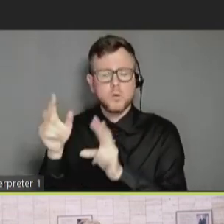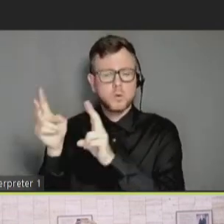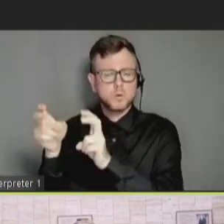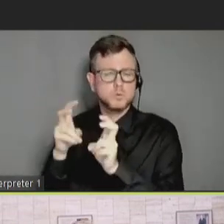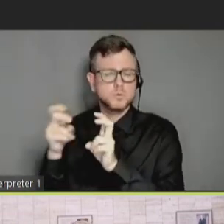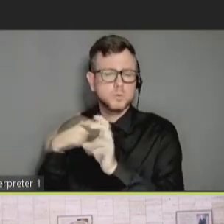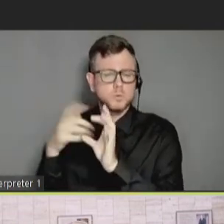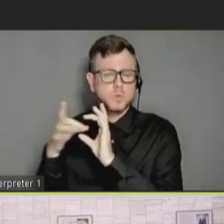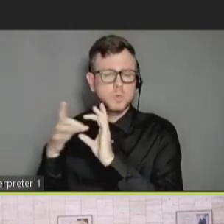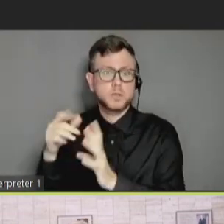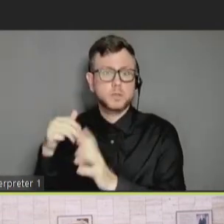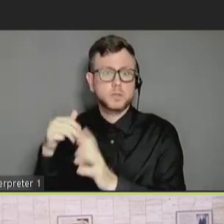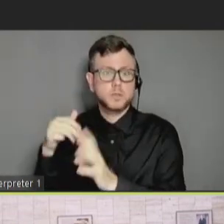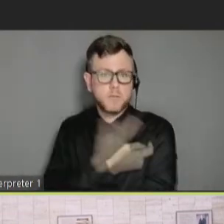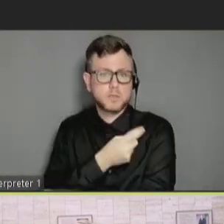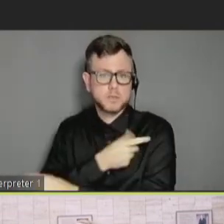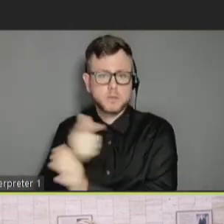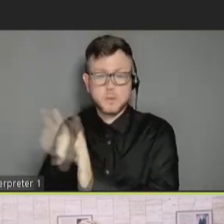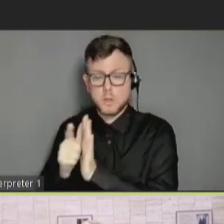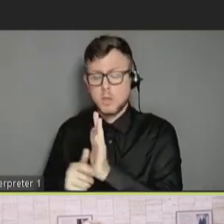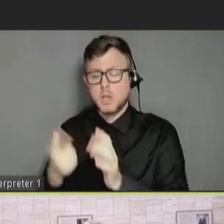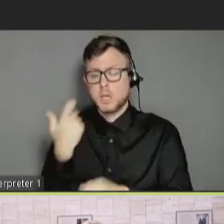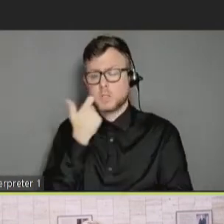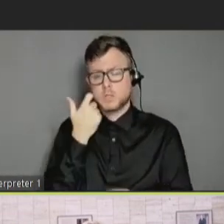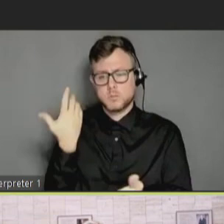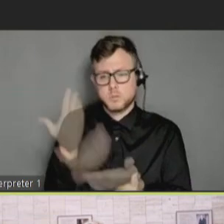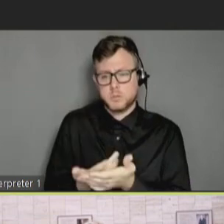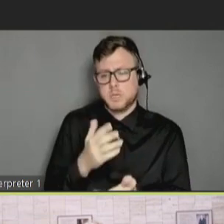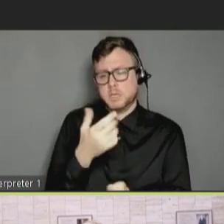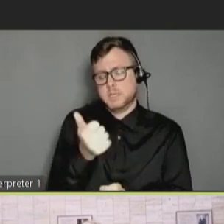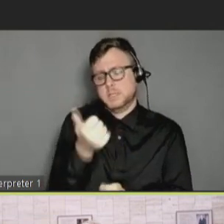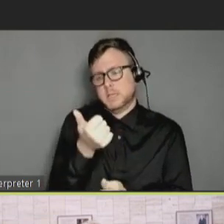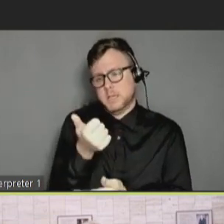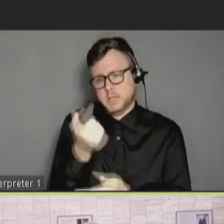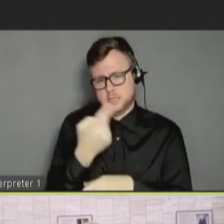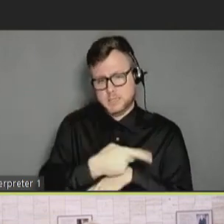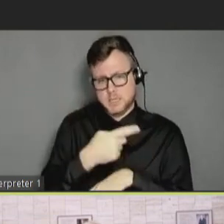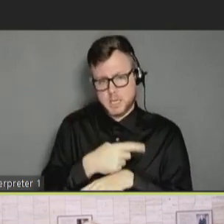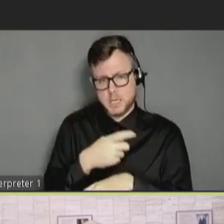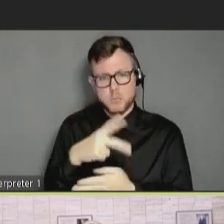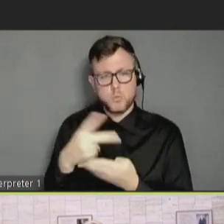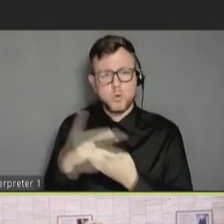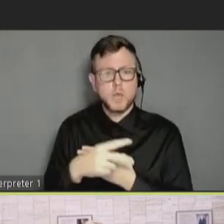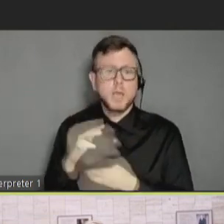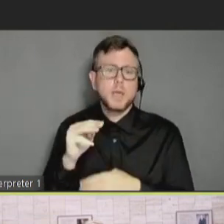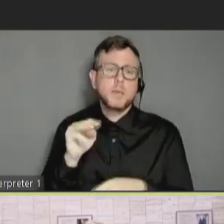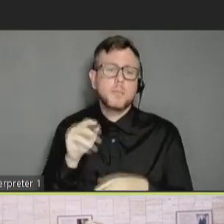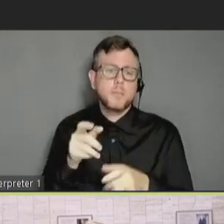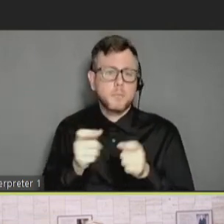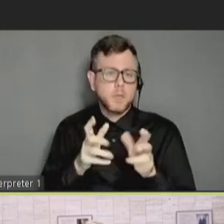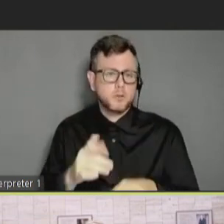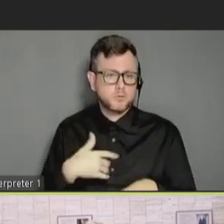I just came back from attending the new program manager orientation in Atlanta. And there'll be